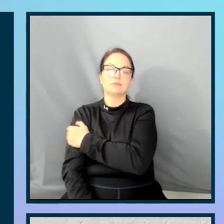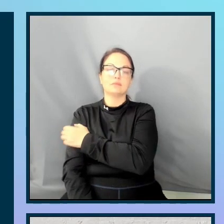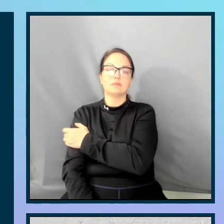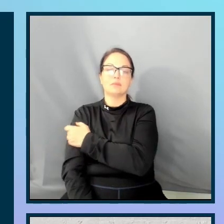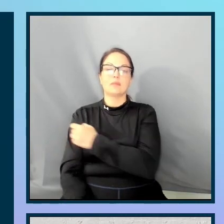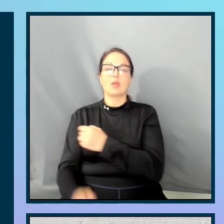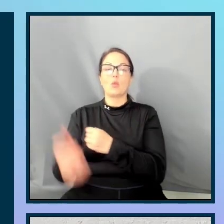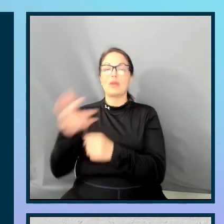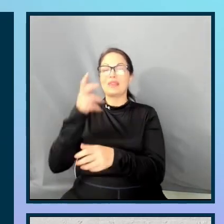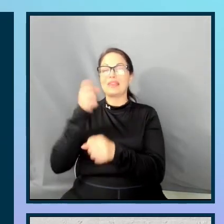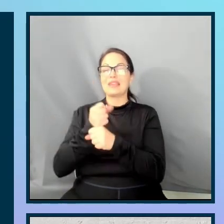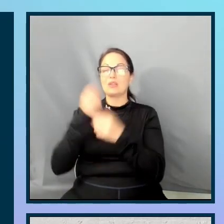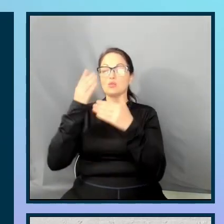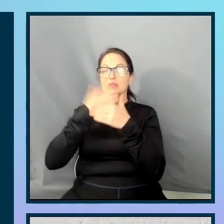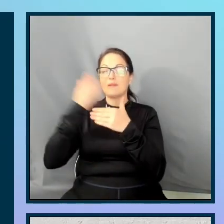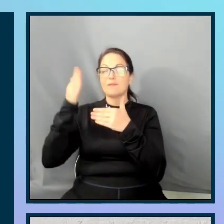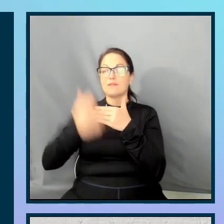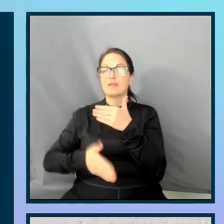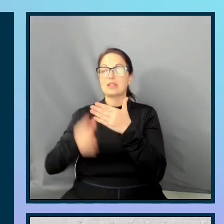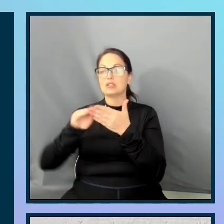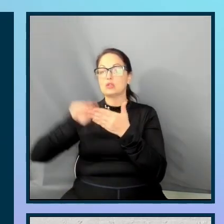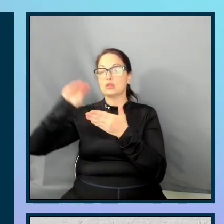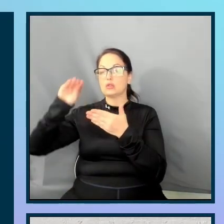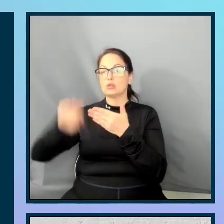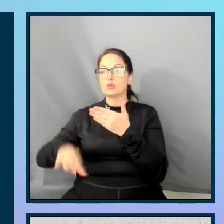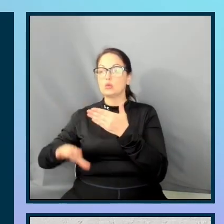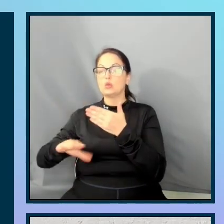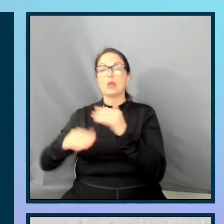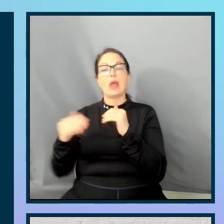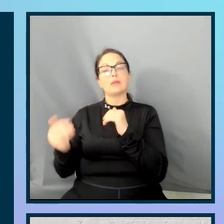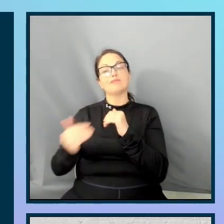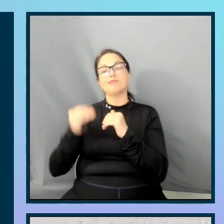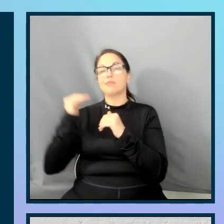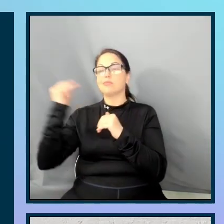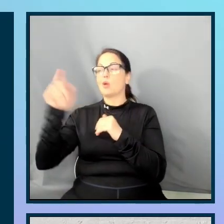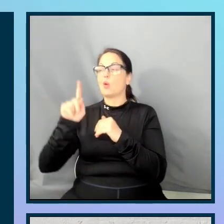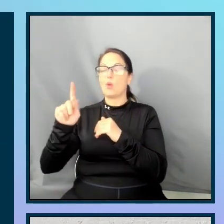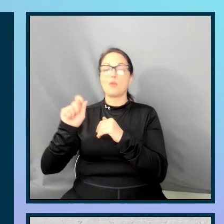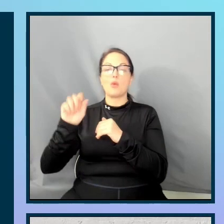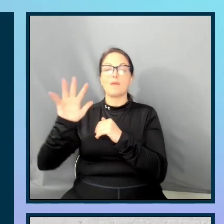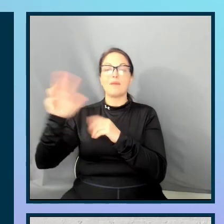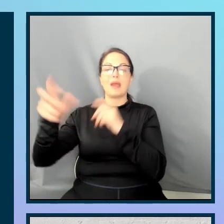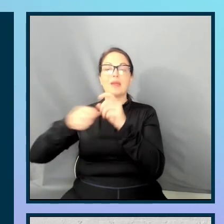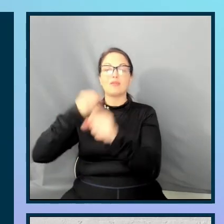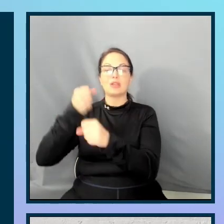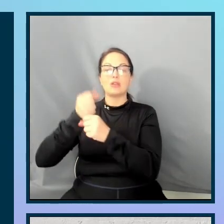the students had grown 1.5 years and we reduced our behavior incidents by 90%.